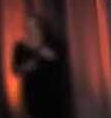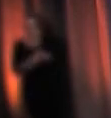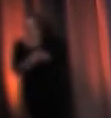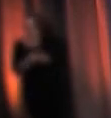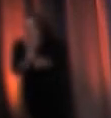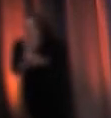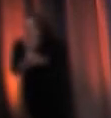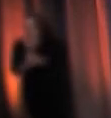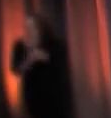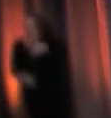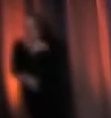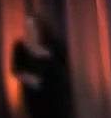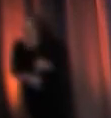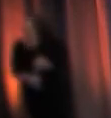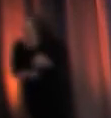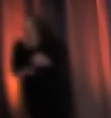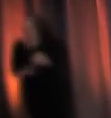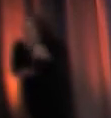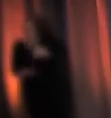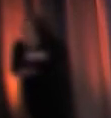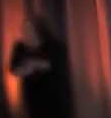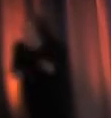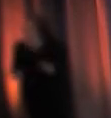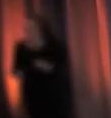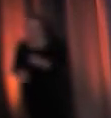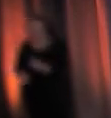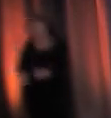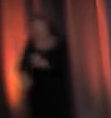mature, informed, nuanced, present,